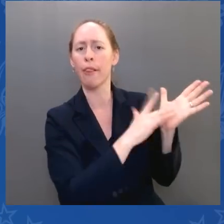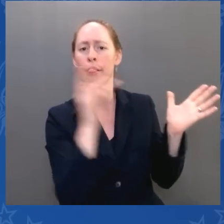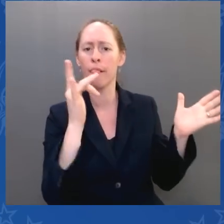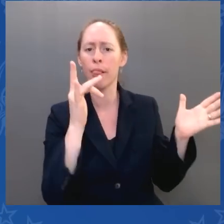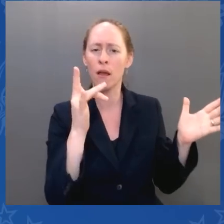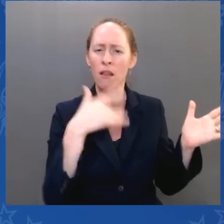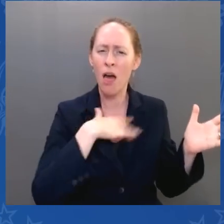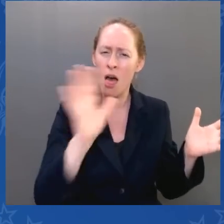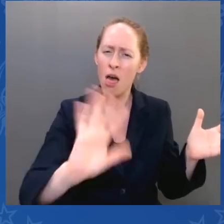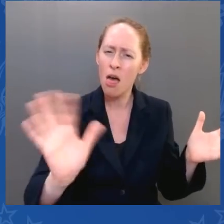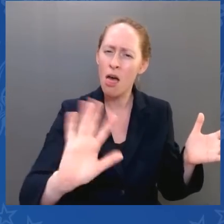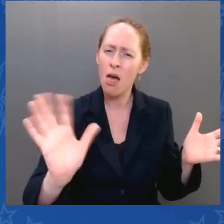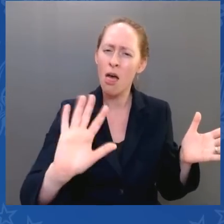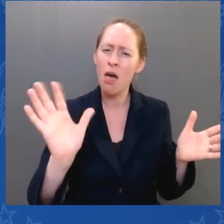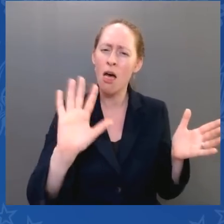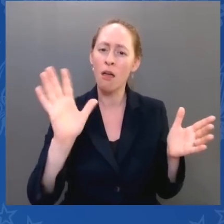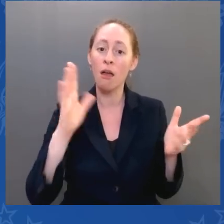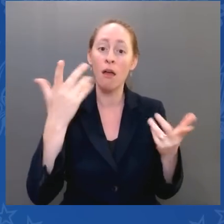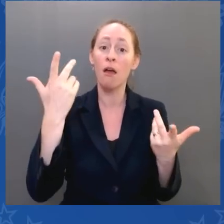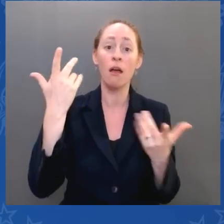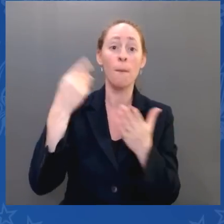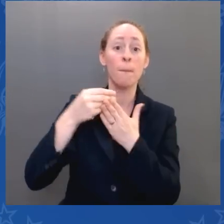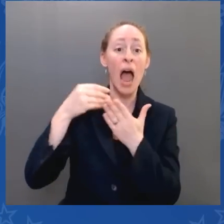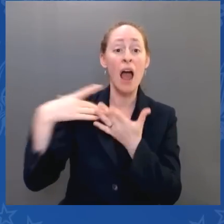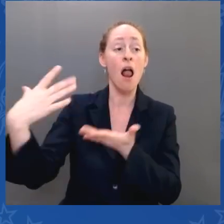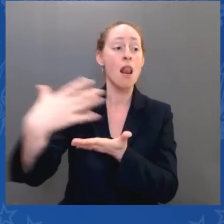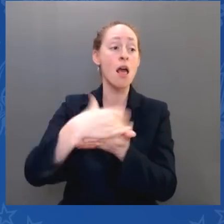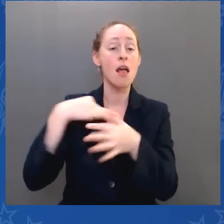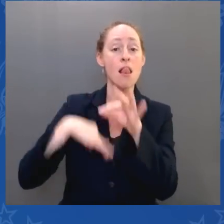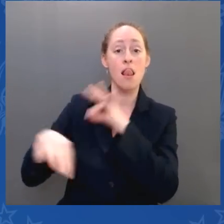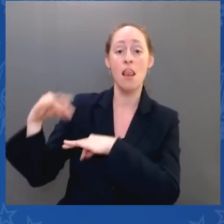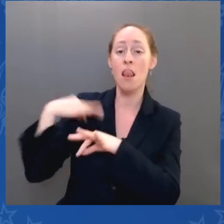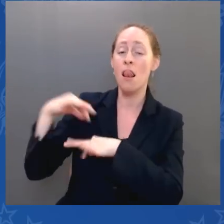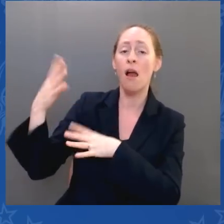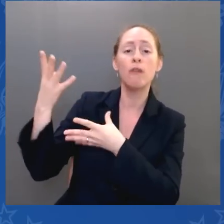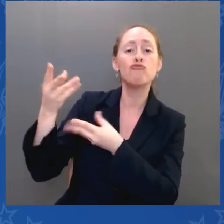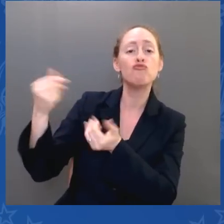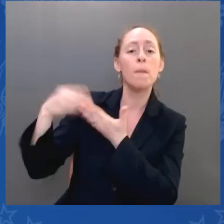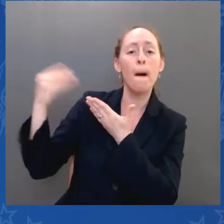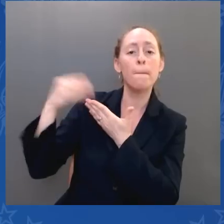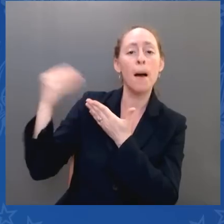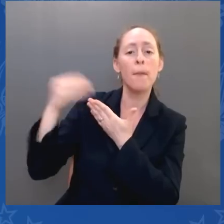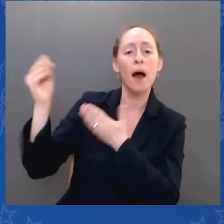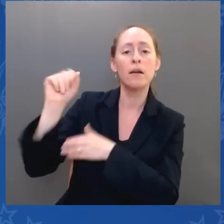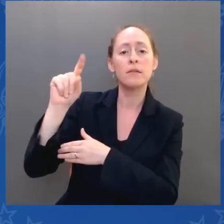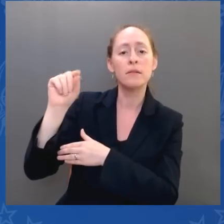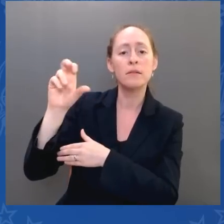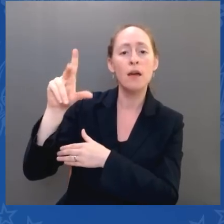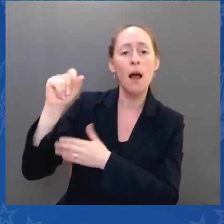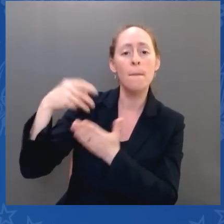that I got our partners to agree to last month at the G7 -- that will keep supply up and Putin's revenues down.